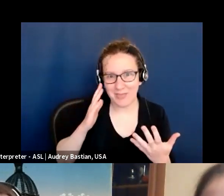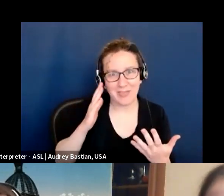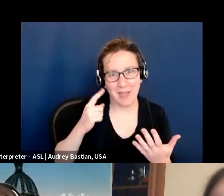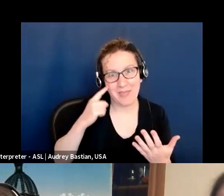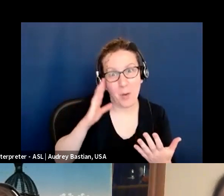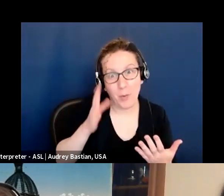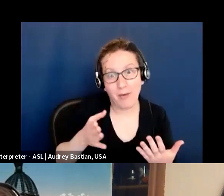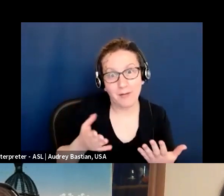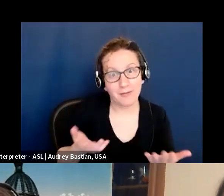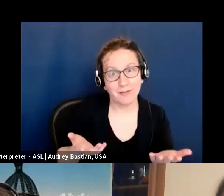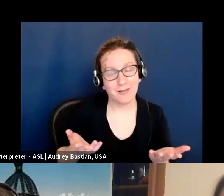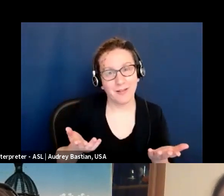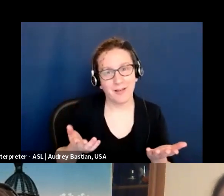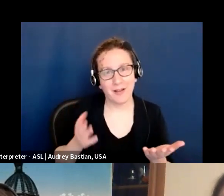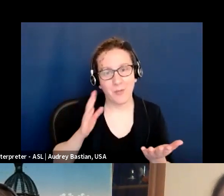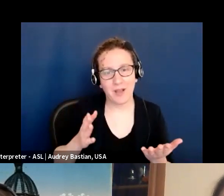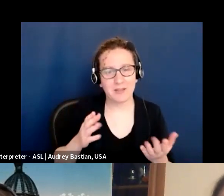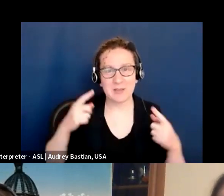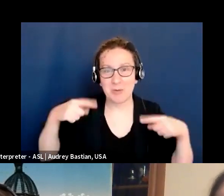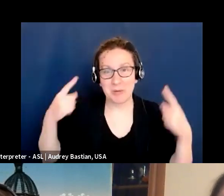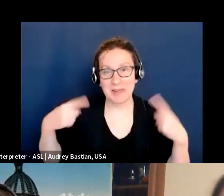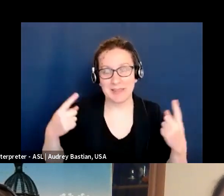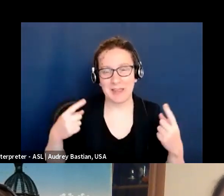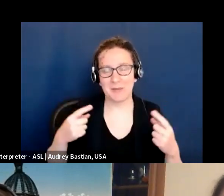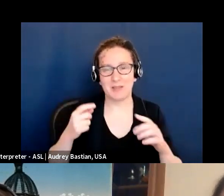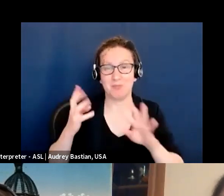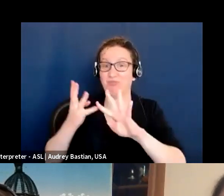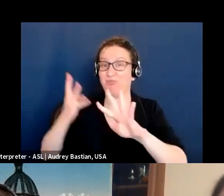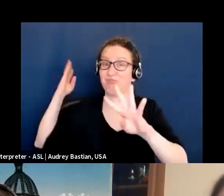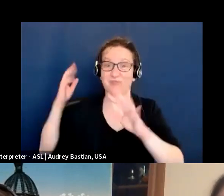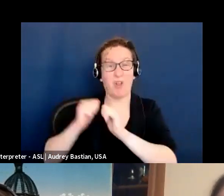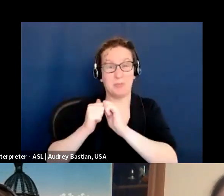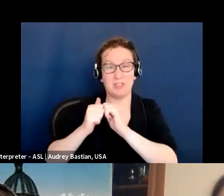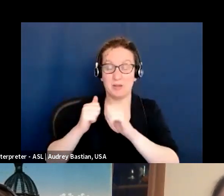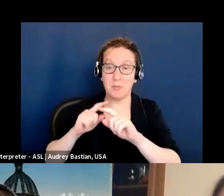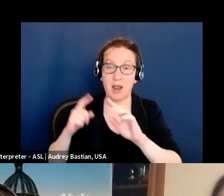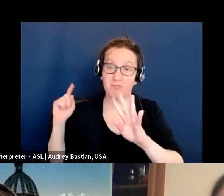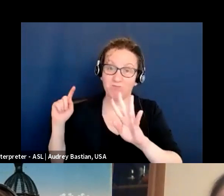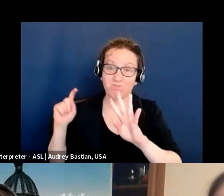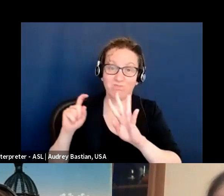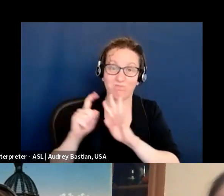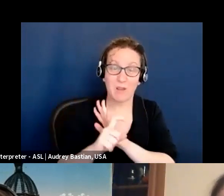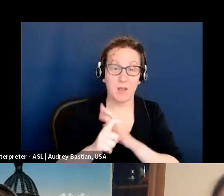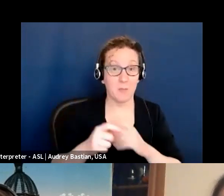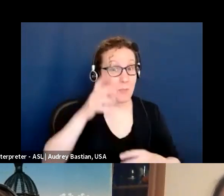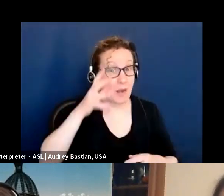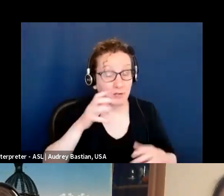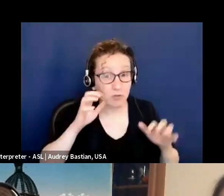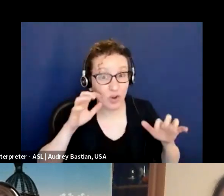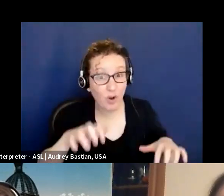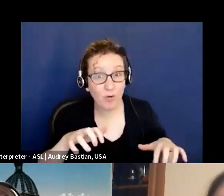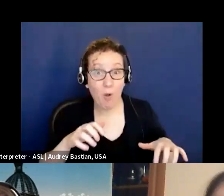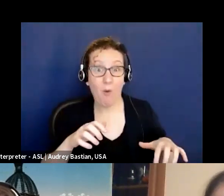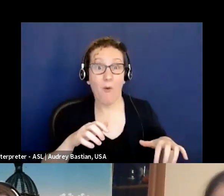This was just a crazy experience because I had to think about it later. But yeah,